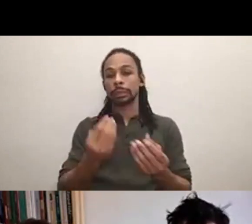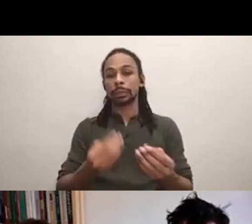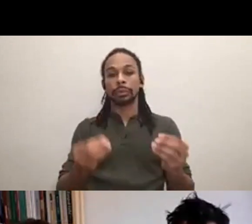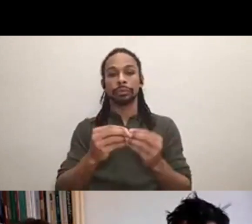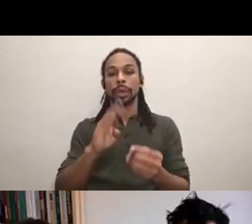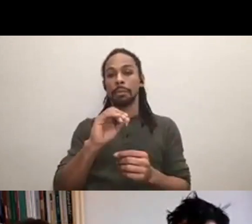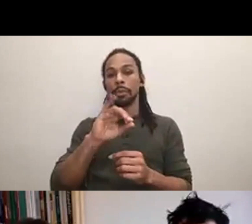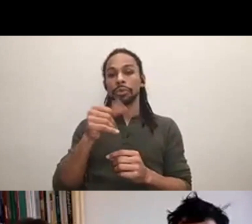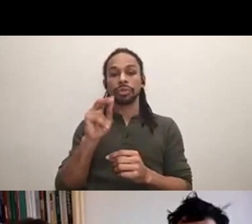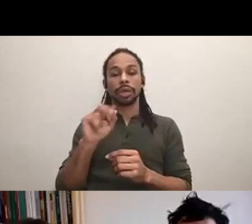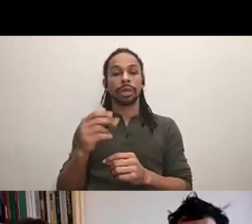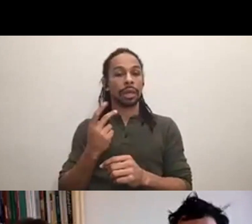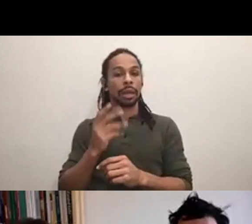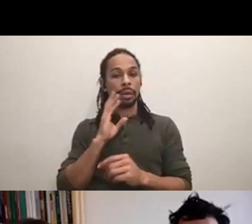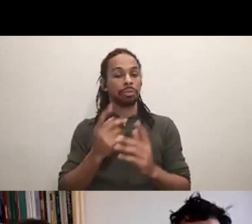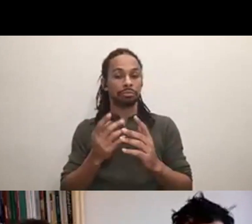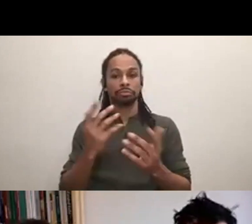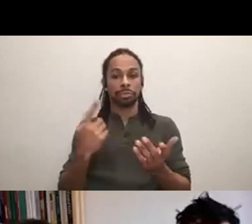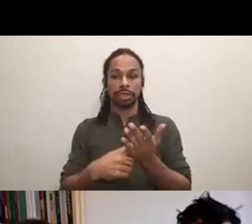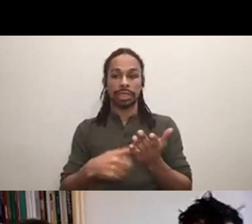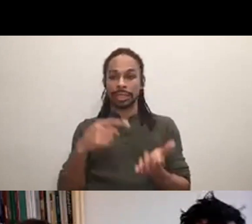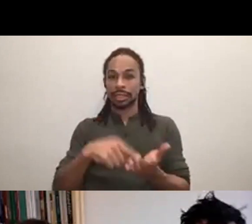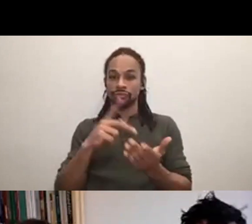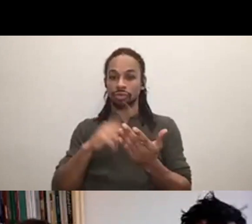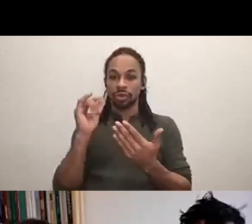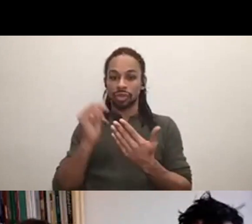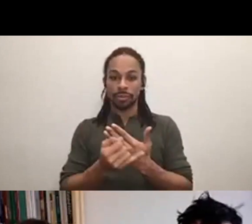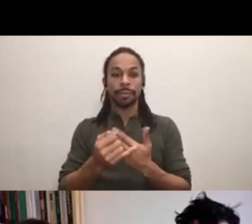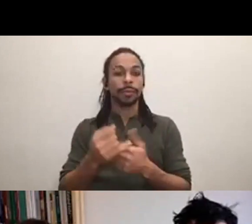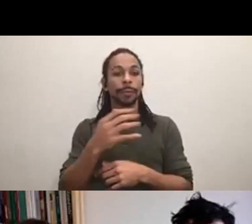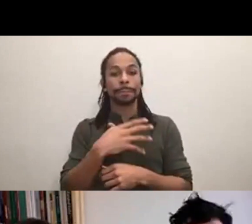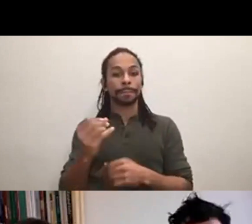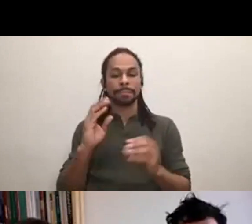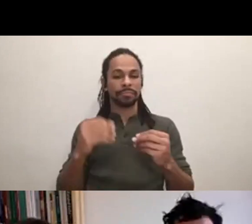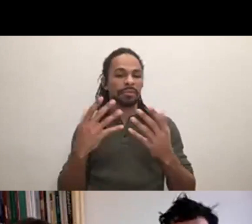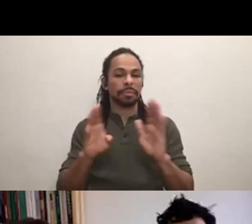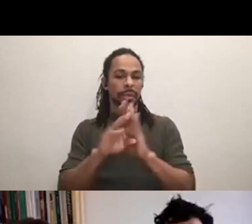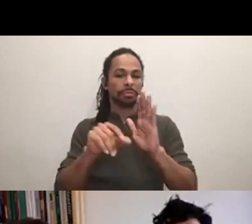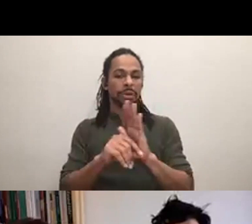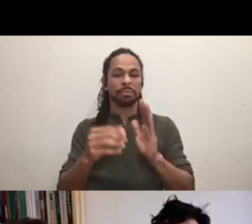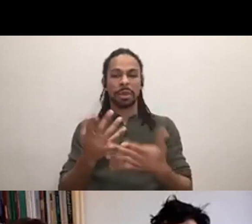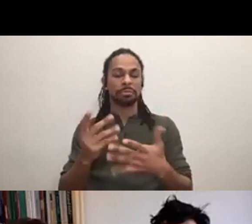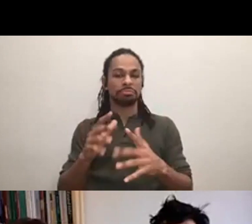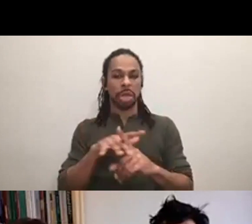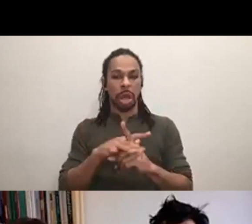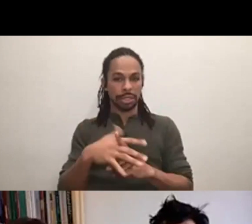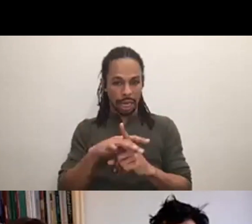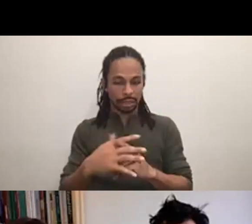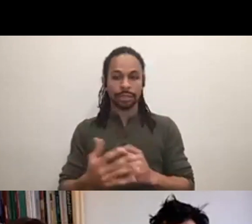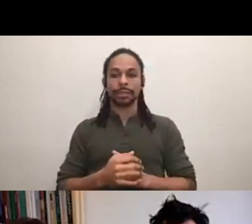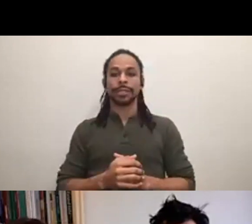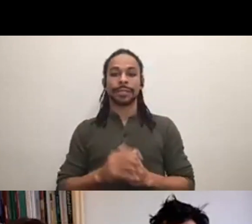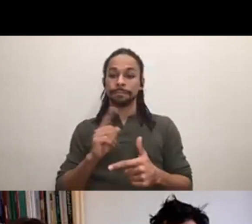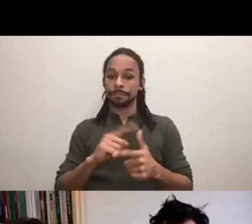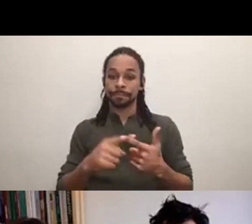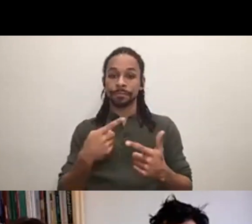bit about this project and give a little background and context and then we'll share two videos